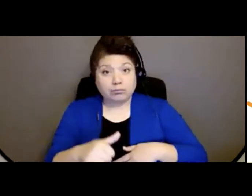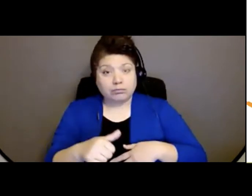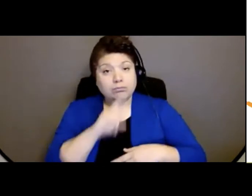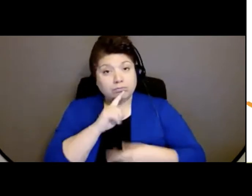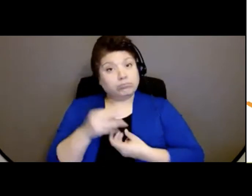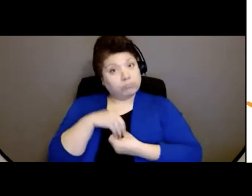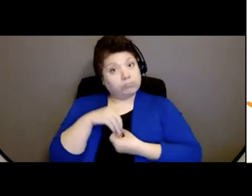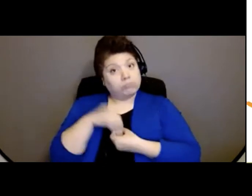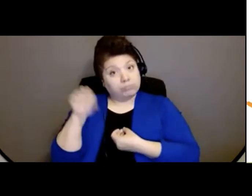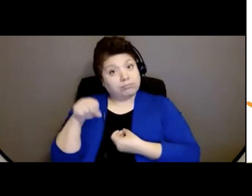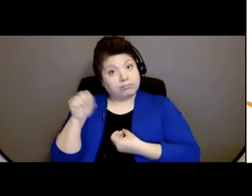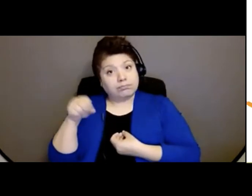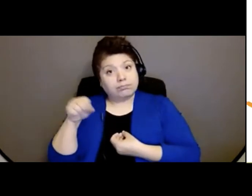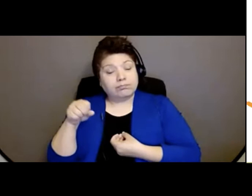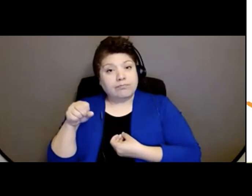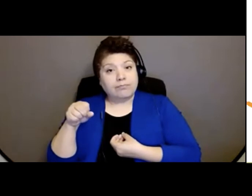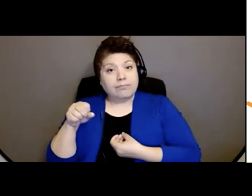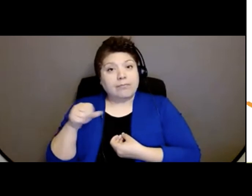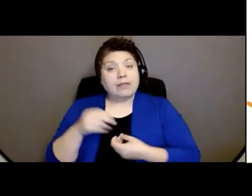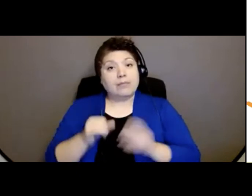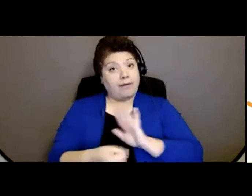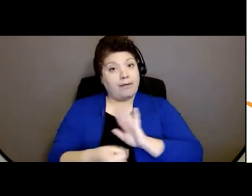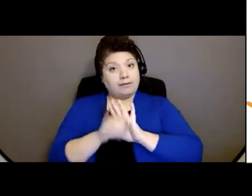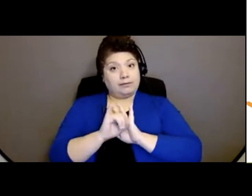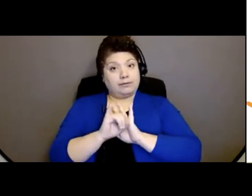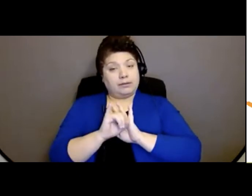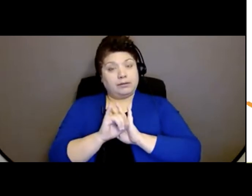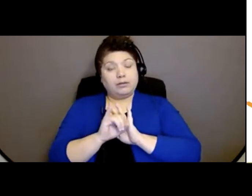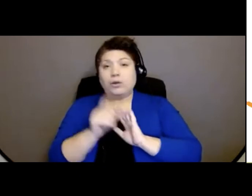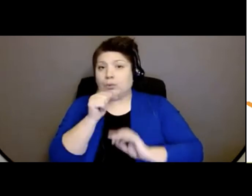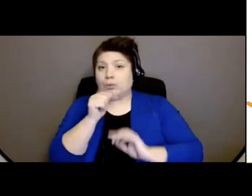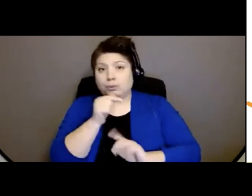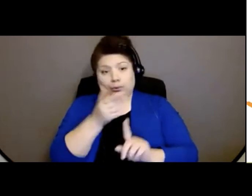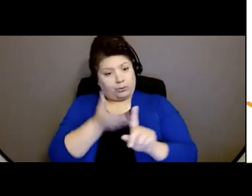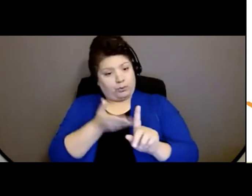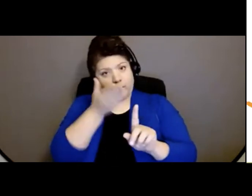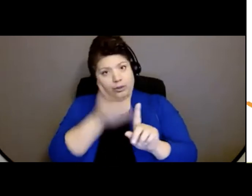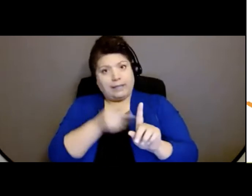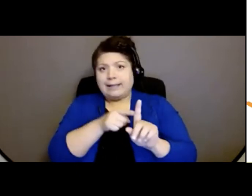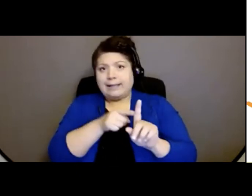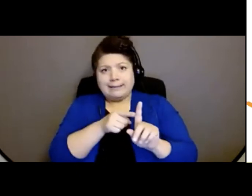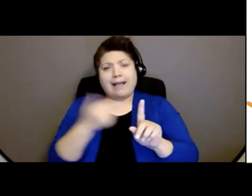SO THOSE IDENTITIES OF AN INDIVIDUAL MAKE UP A WHOLE PERSON, THEN THEY NEED TO BE HONOURED